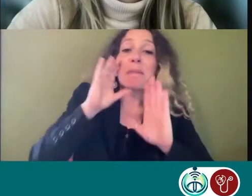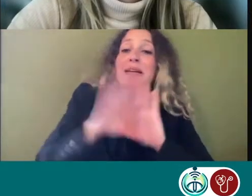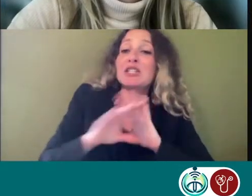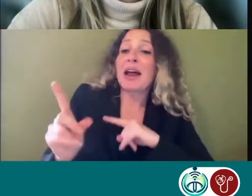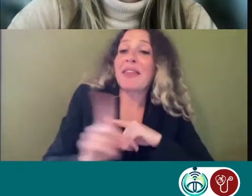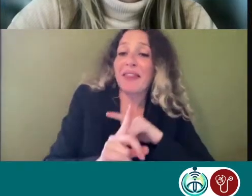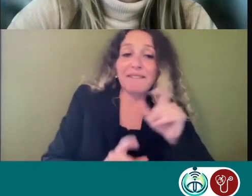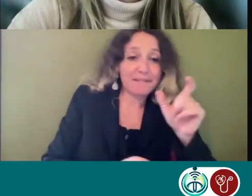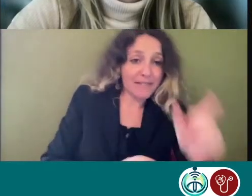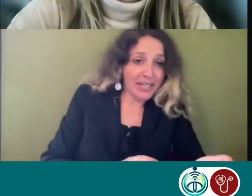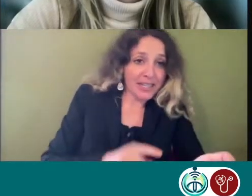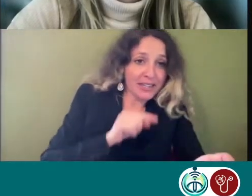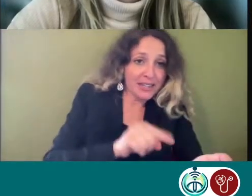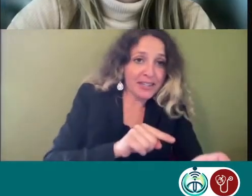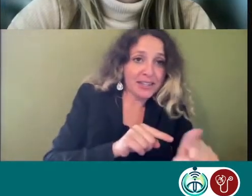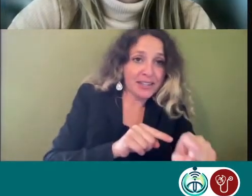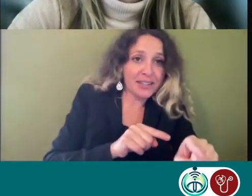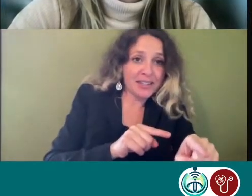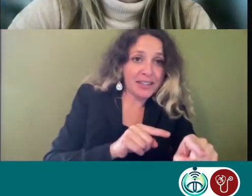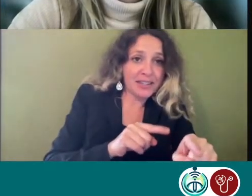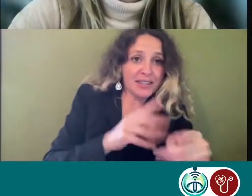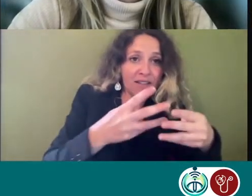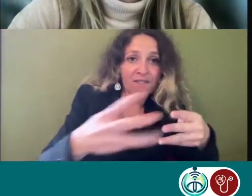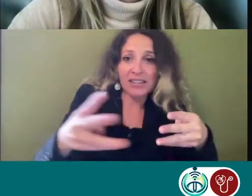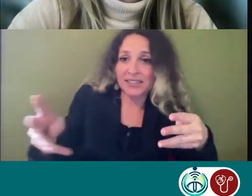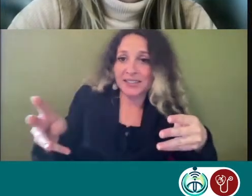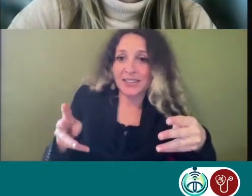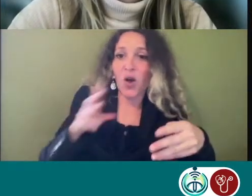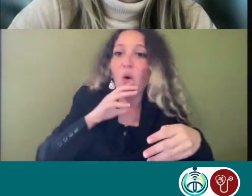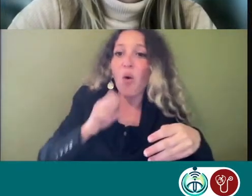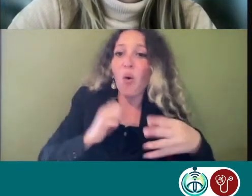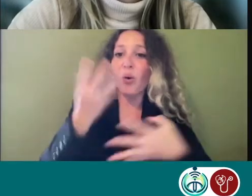picture of a fence with an old tree, and there are a bunch of lines on it that show where